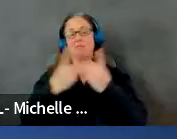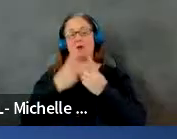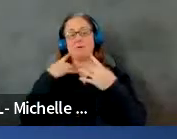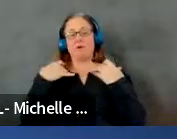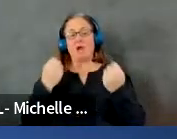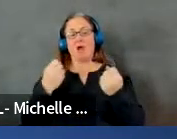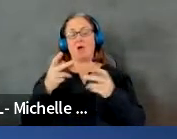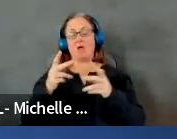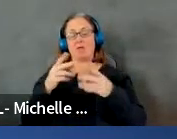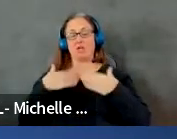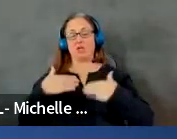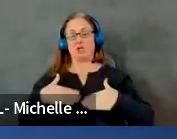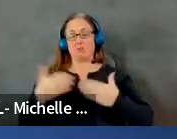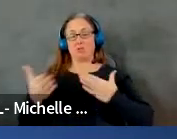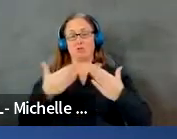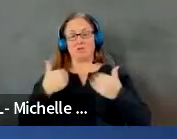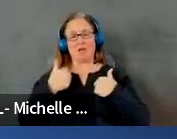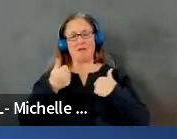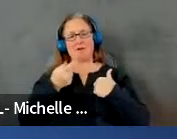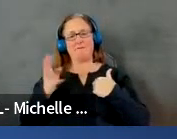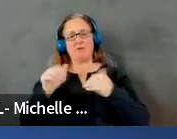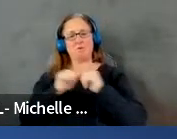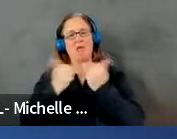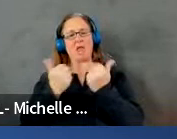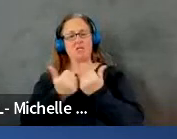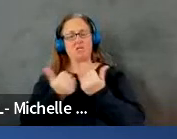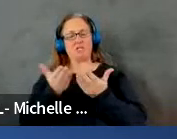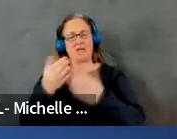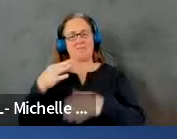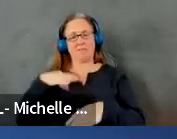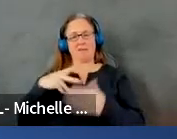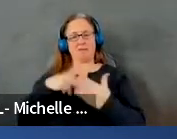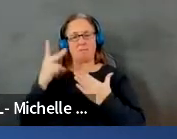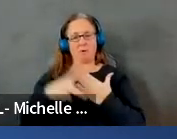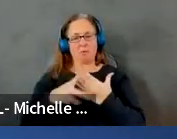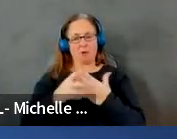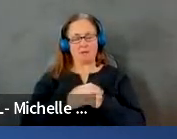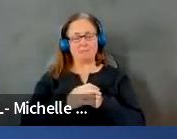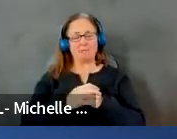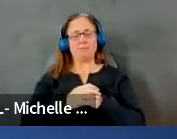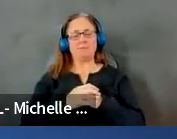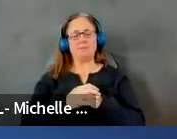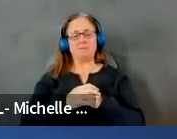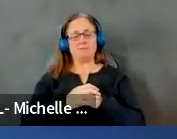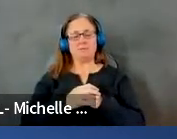there are a couple of agencies that administer benefit programs; namely,